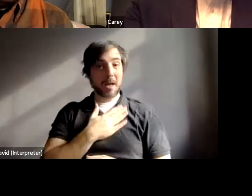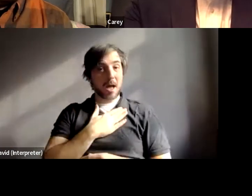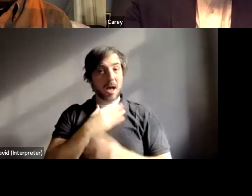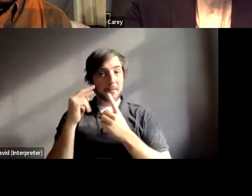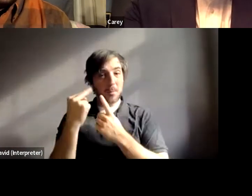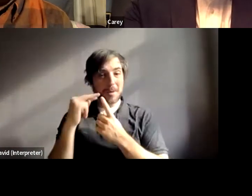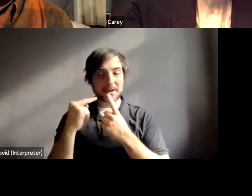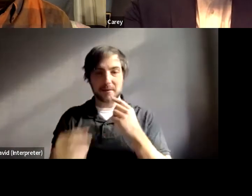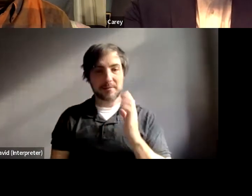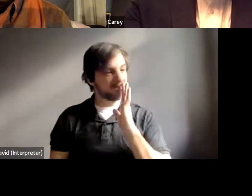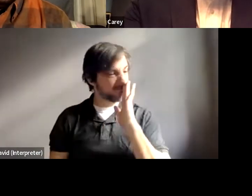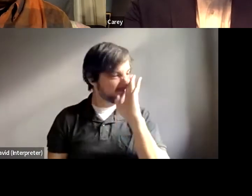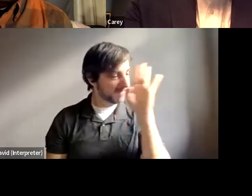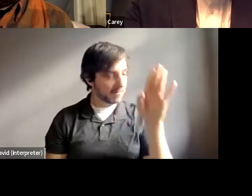think that helps them as well. It gives them